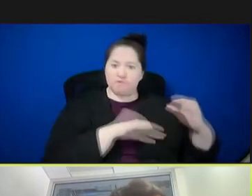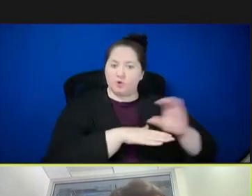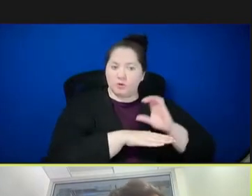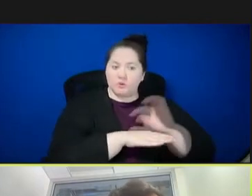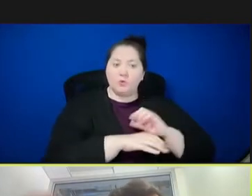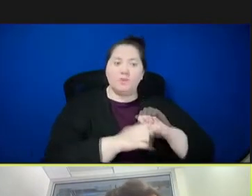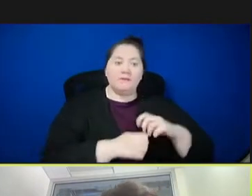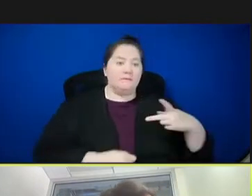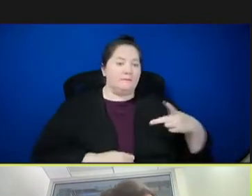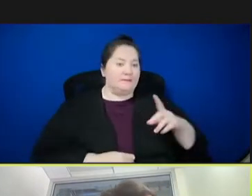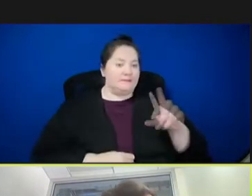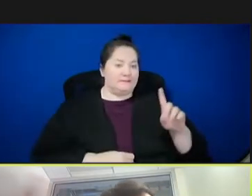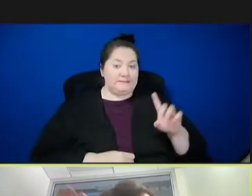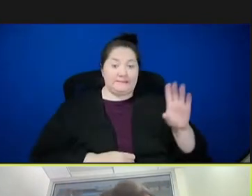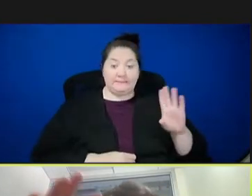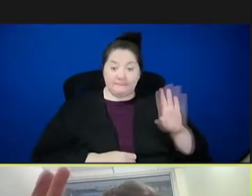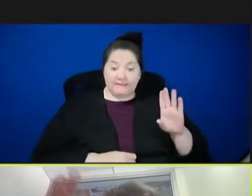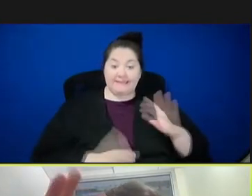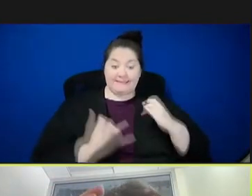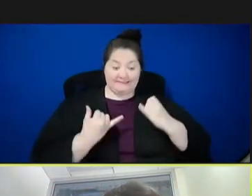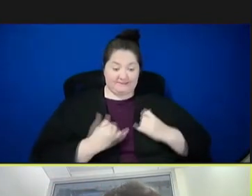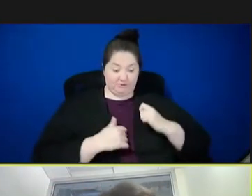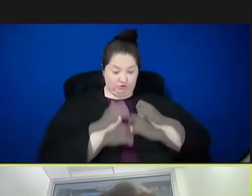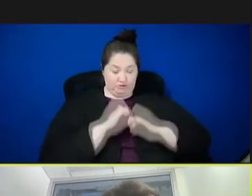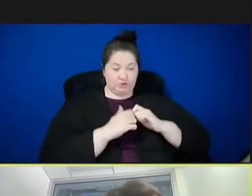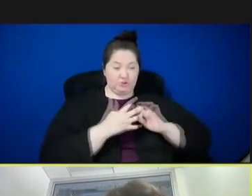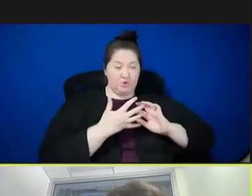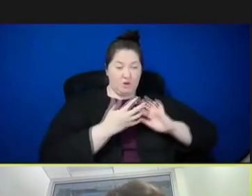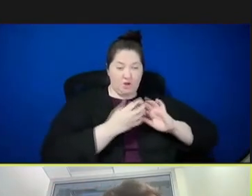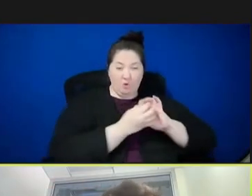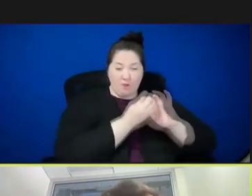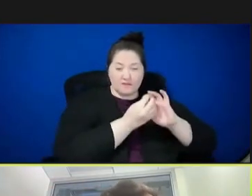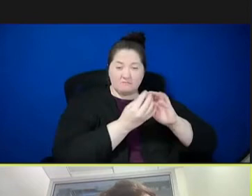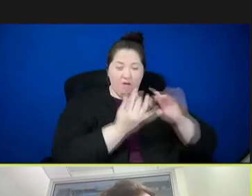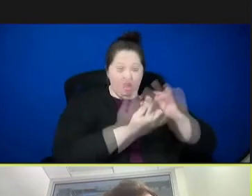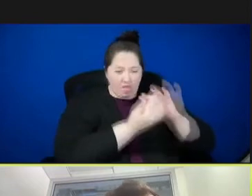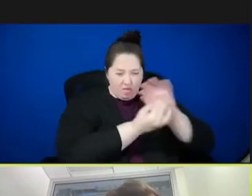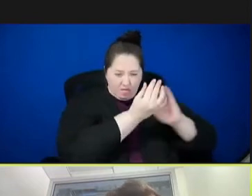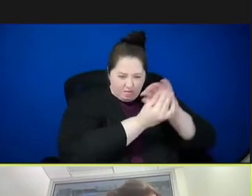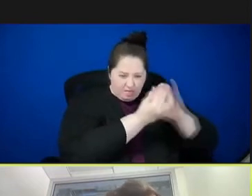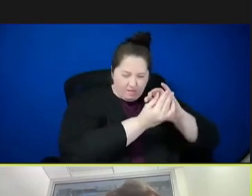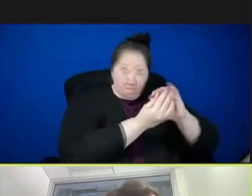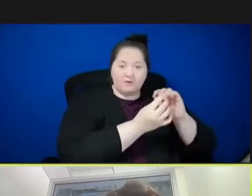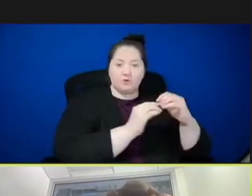so on existing structures you noise those structures, you teach the model how to like